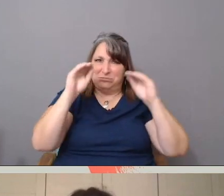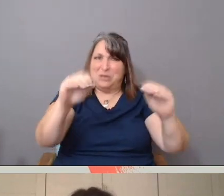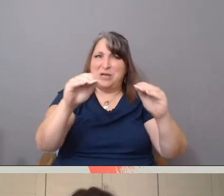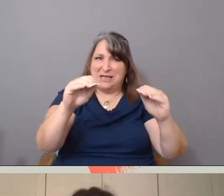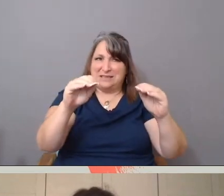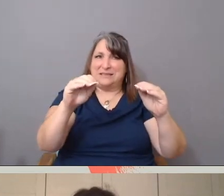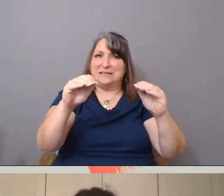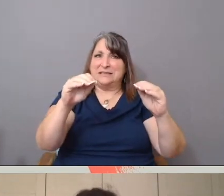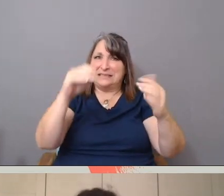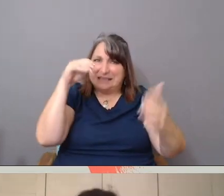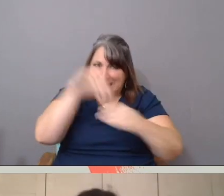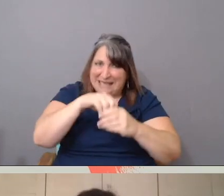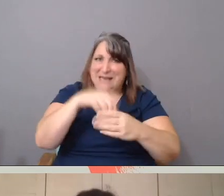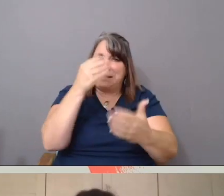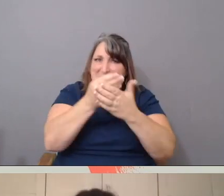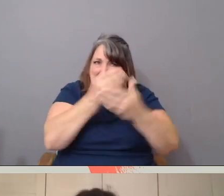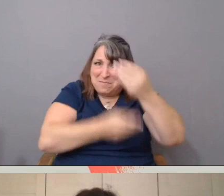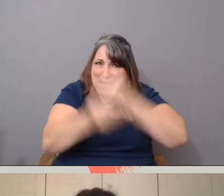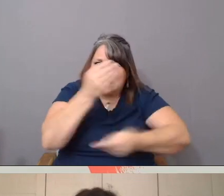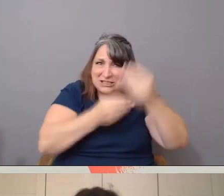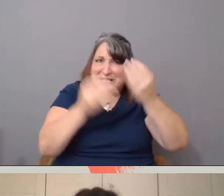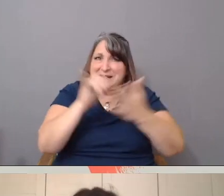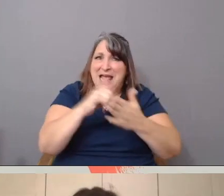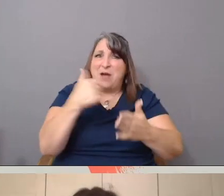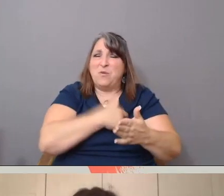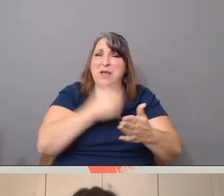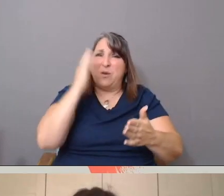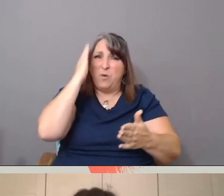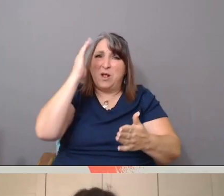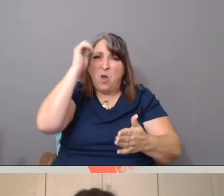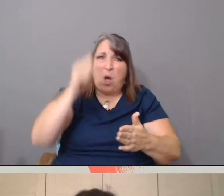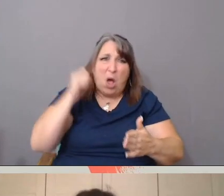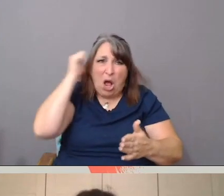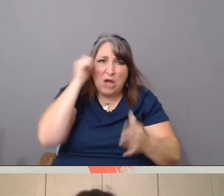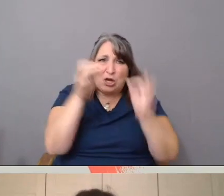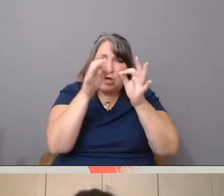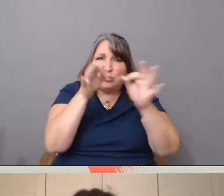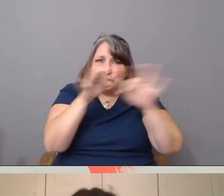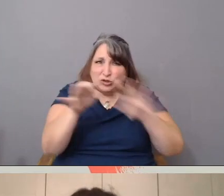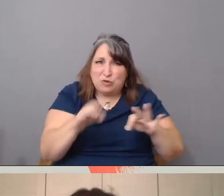to make sure that we actually are audio describing and captioning versions of rough cuts,